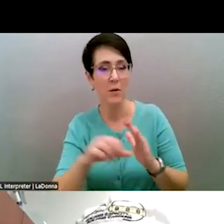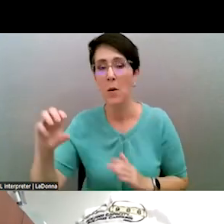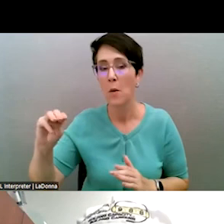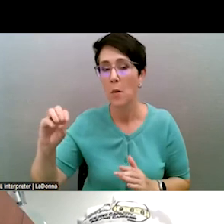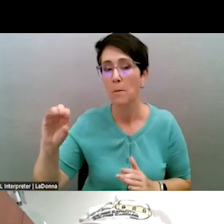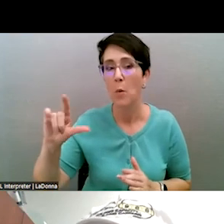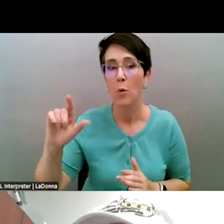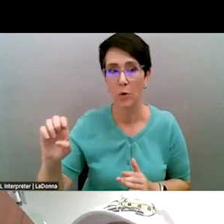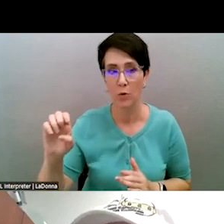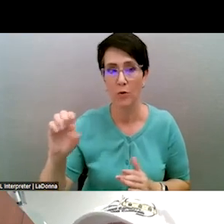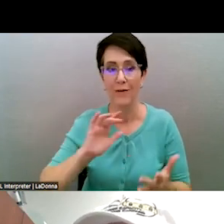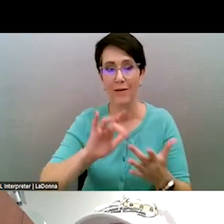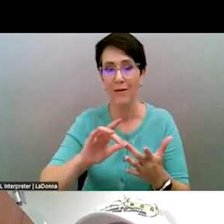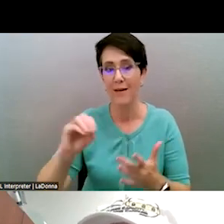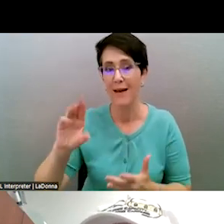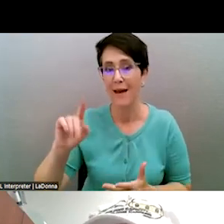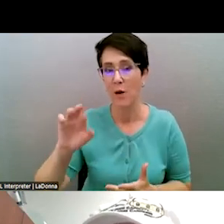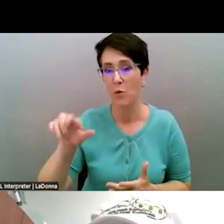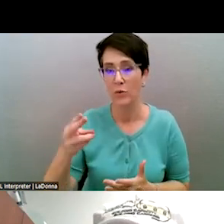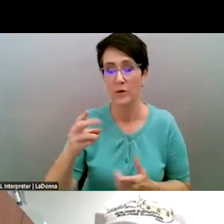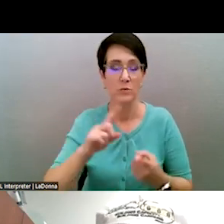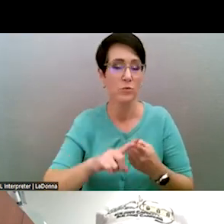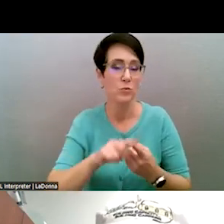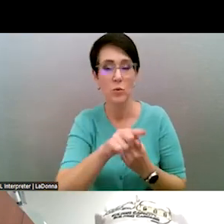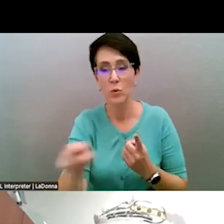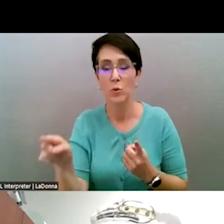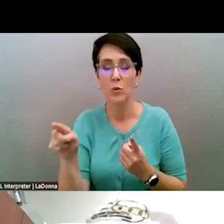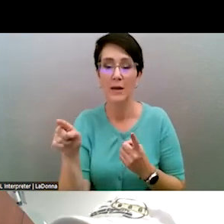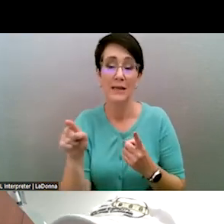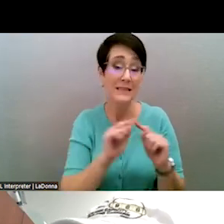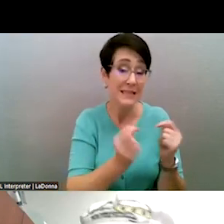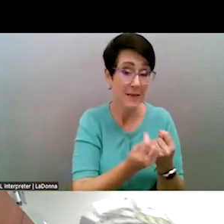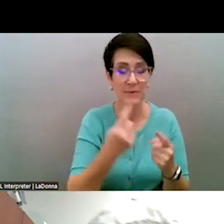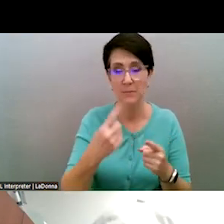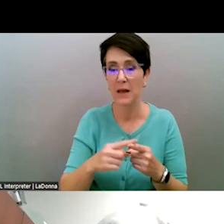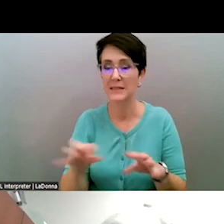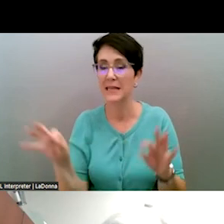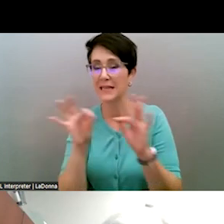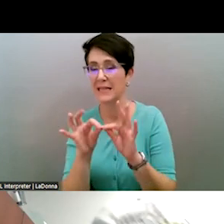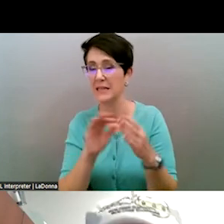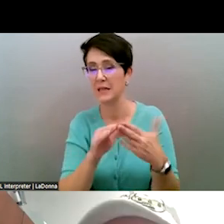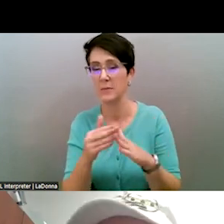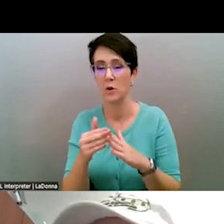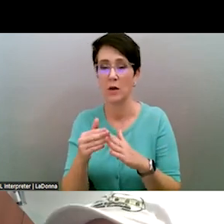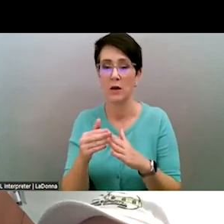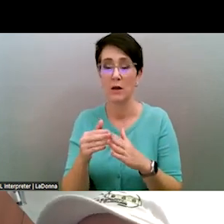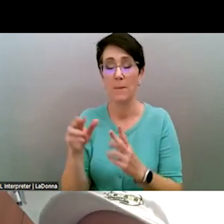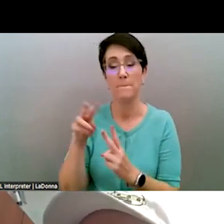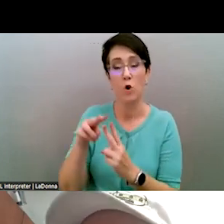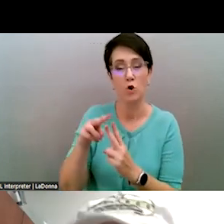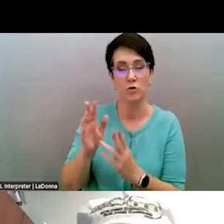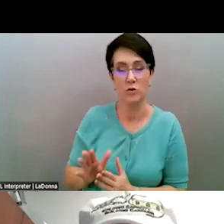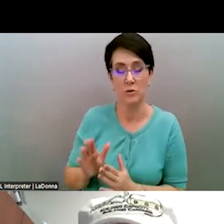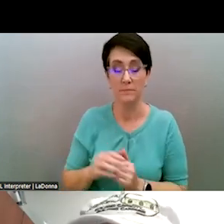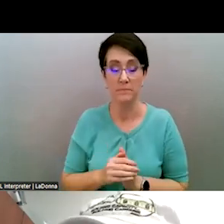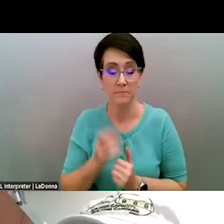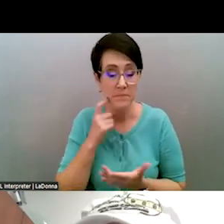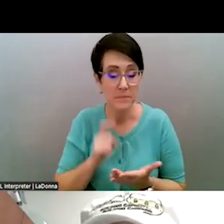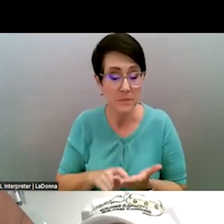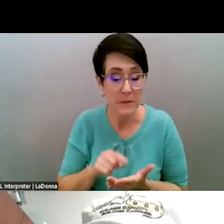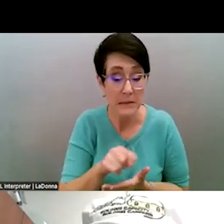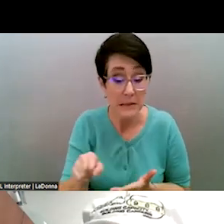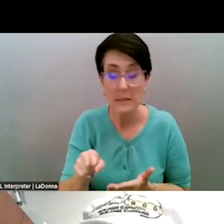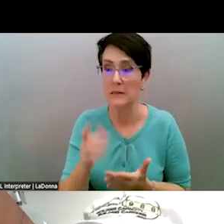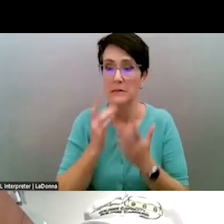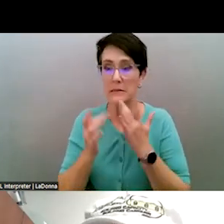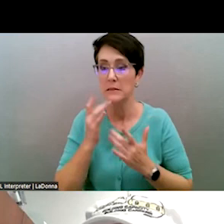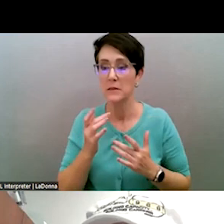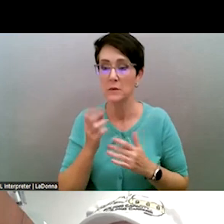TEAMS. TO KEY COMMUNITY PARTNERS. I KNOW WE ARE OUT OF TIME. ANYTHING YOU WANT TO SHARE